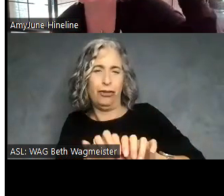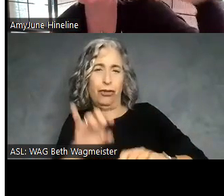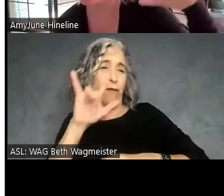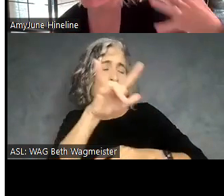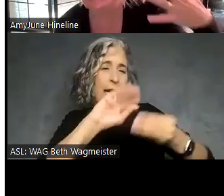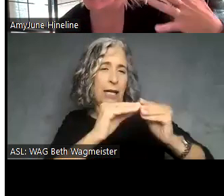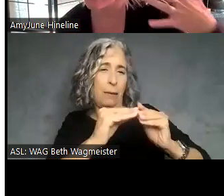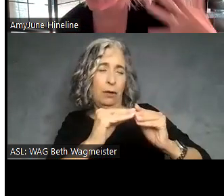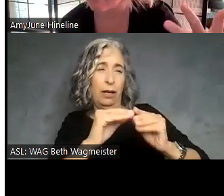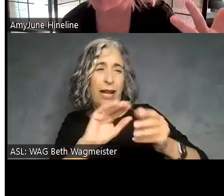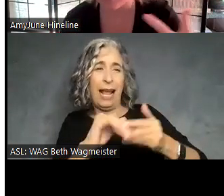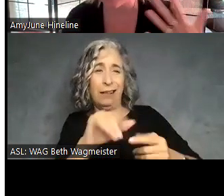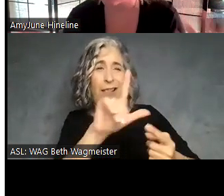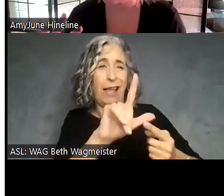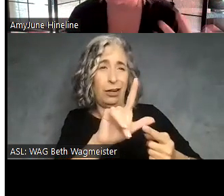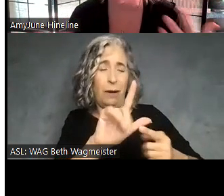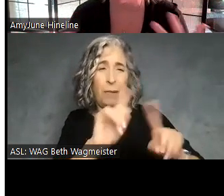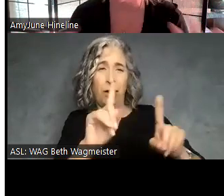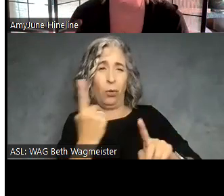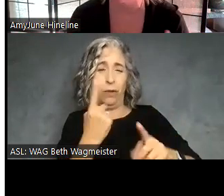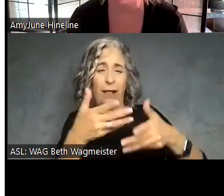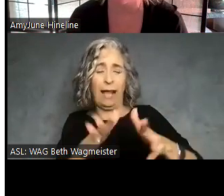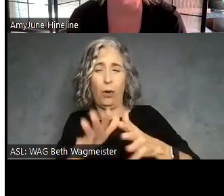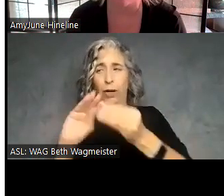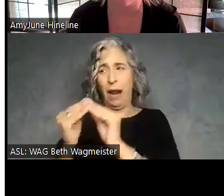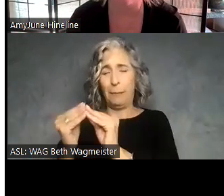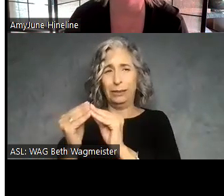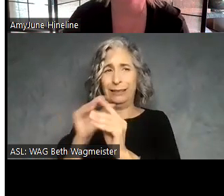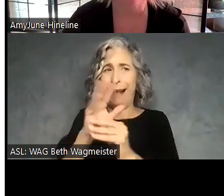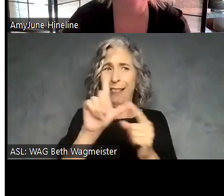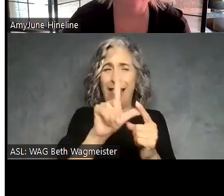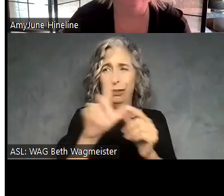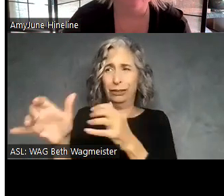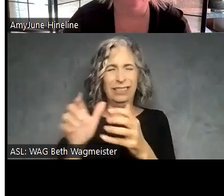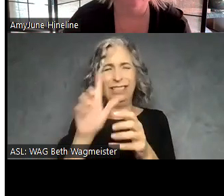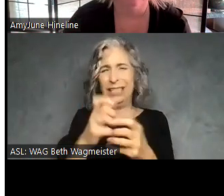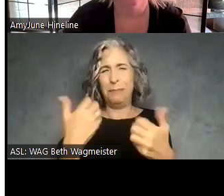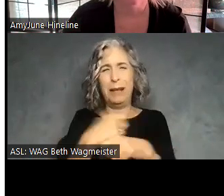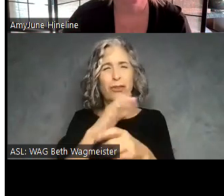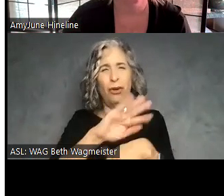Password fields should have a type of password. Number fields should have a type of number.